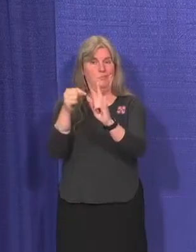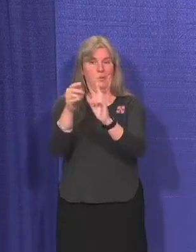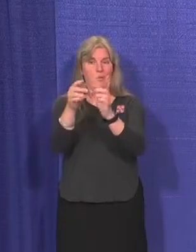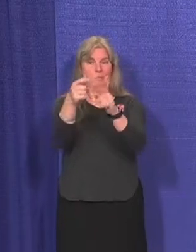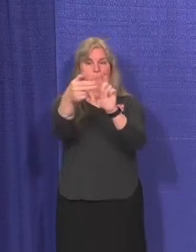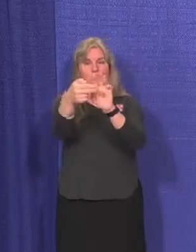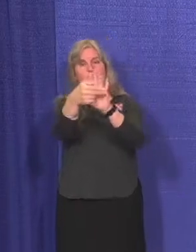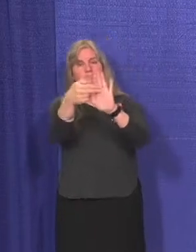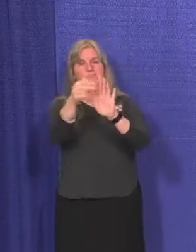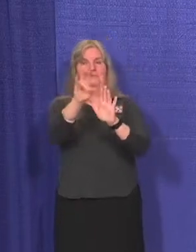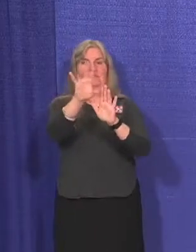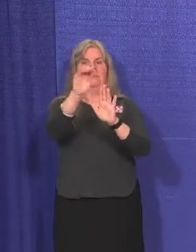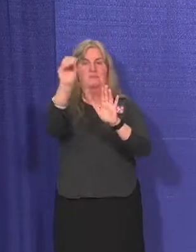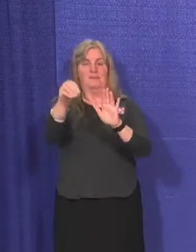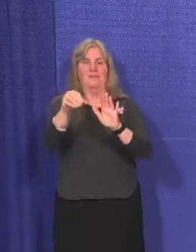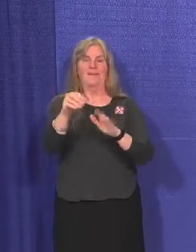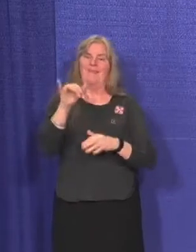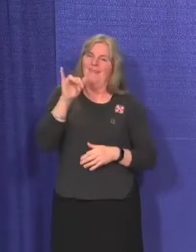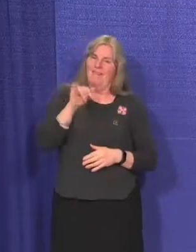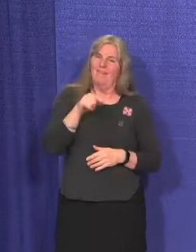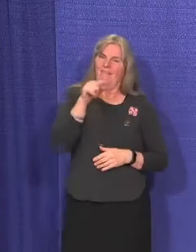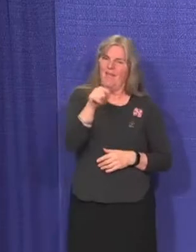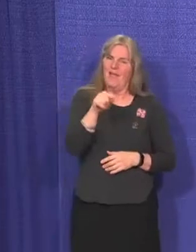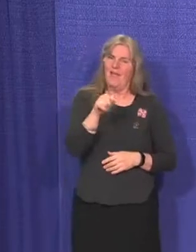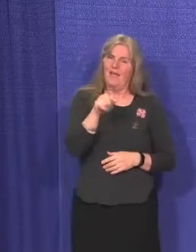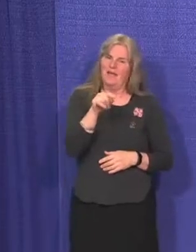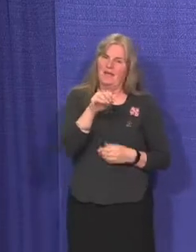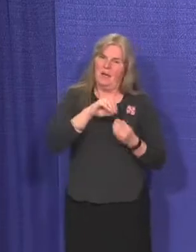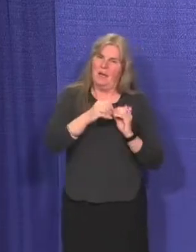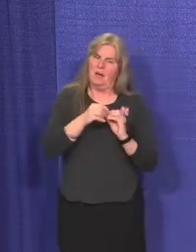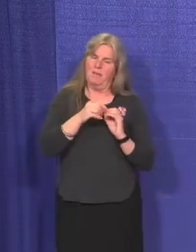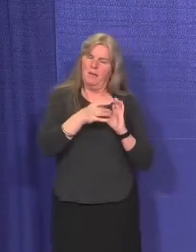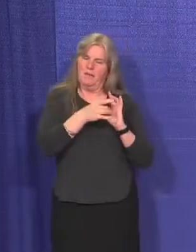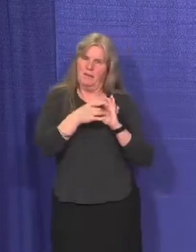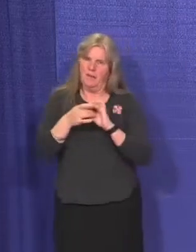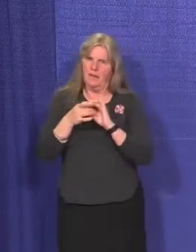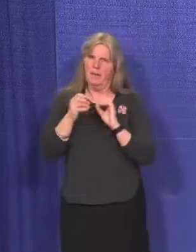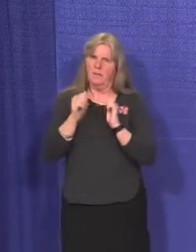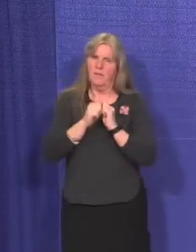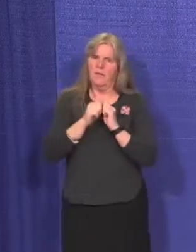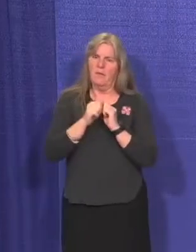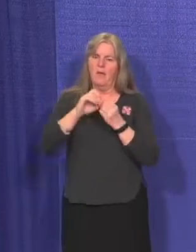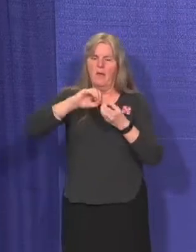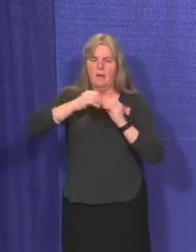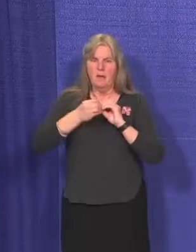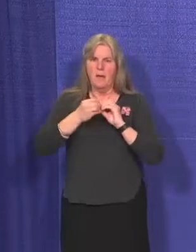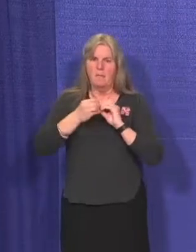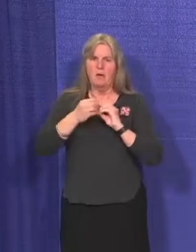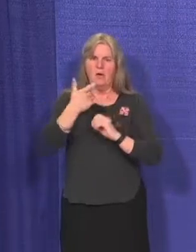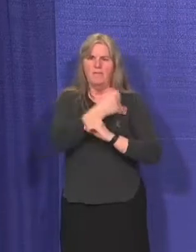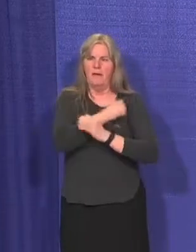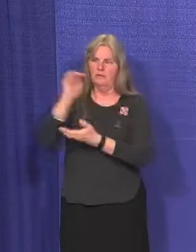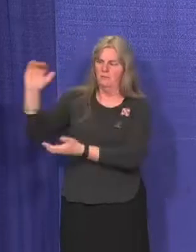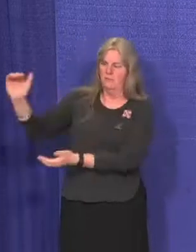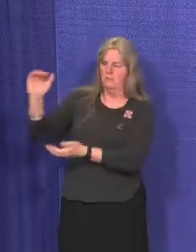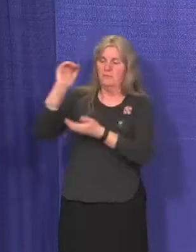goalpost? I'm trying to think of what